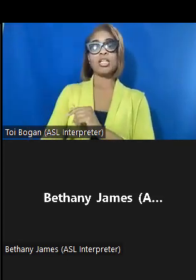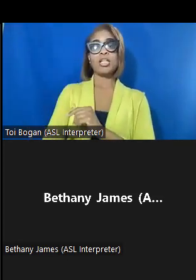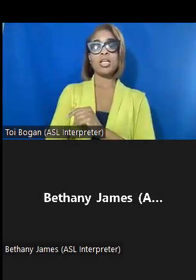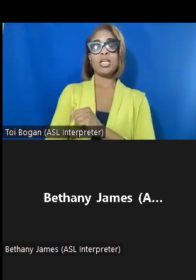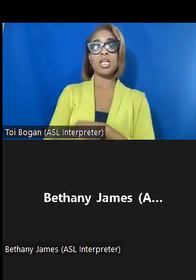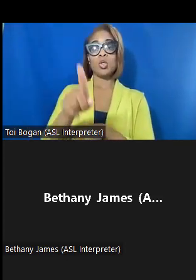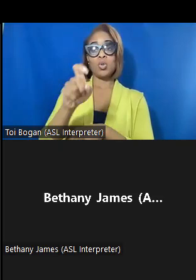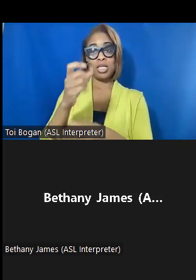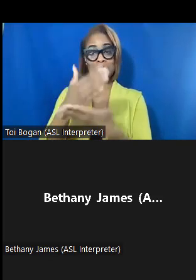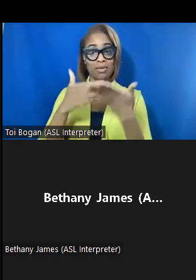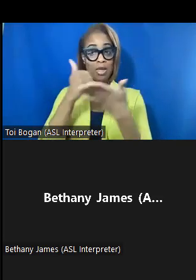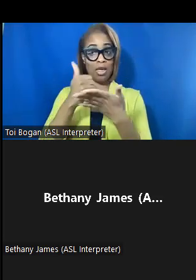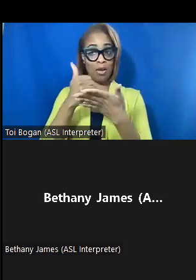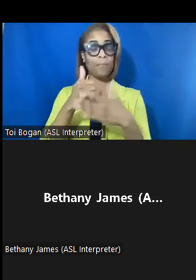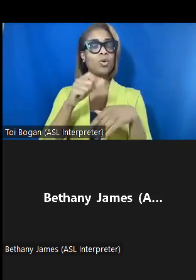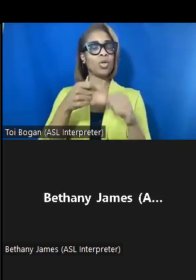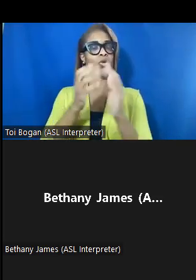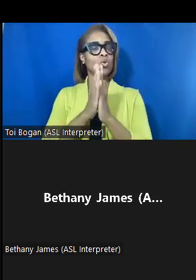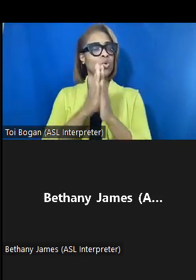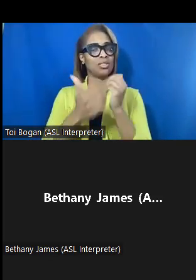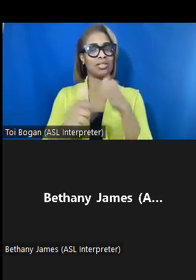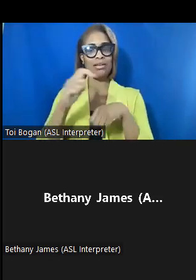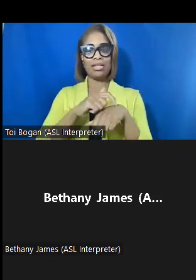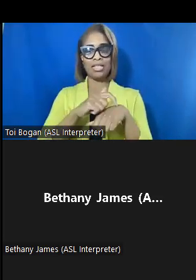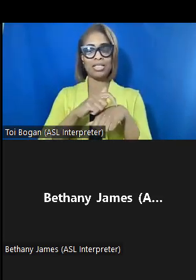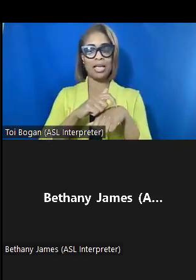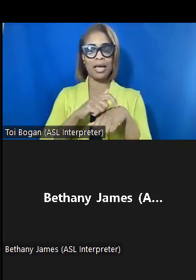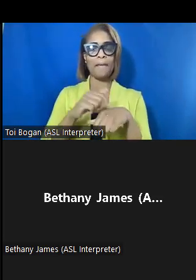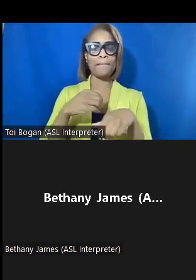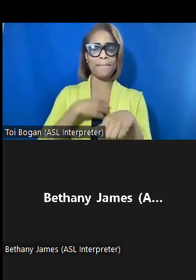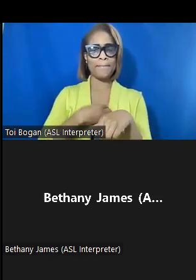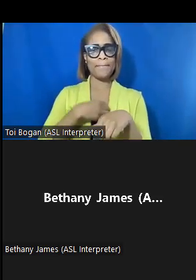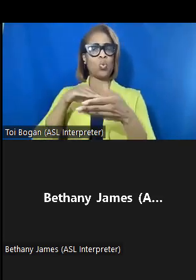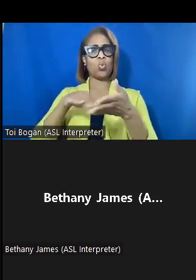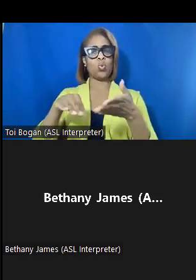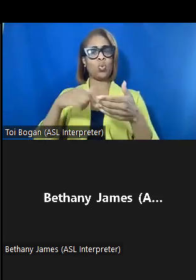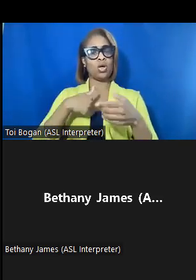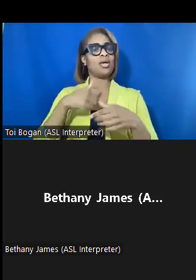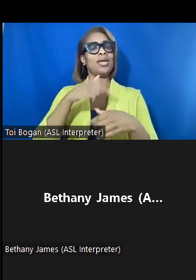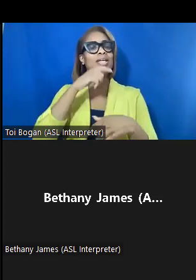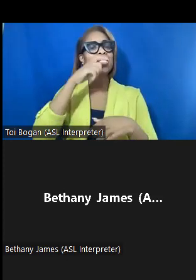assistance in doing so, you can request it at any time. Pardon me. It doesn't necessarily mean that your accommodation